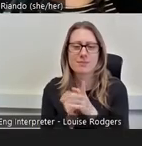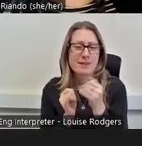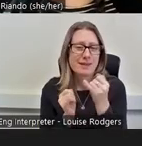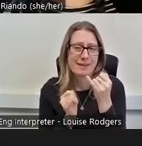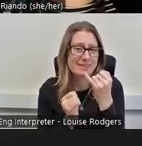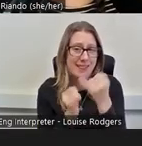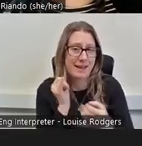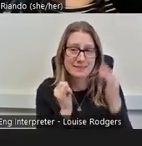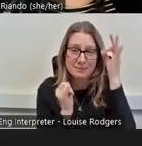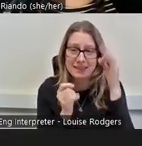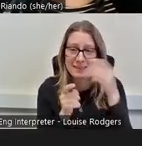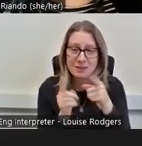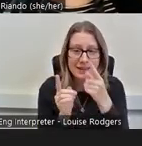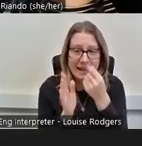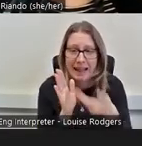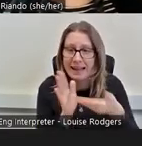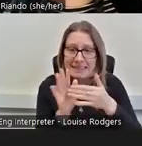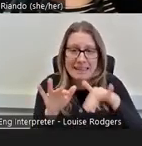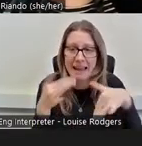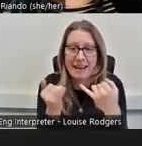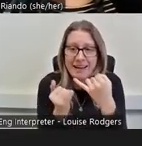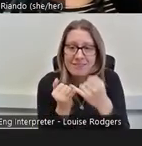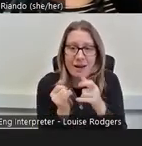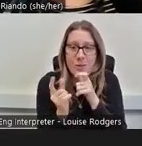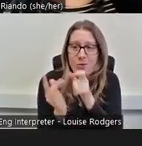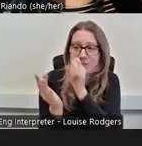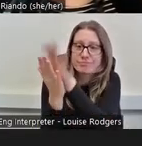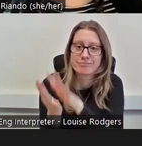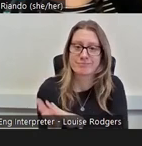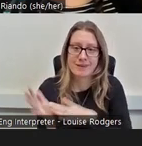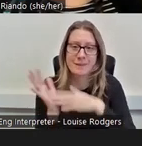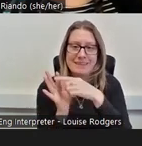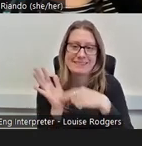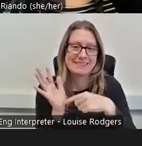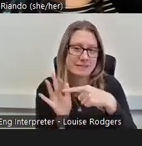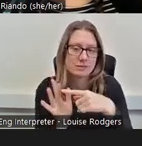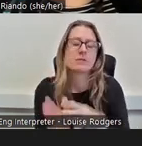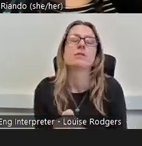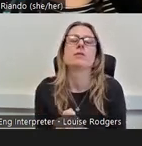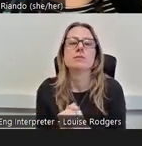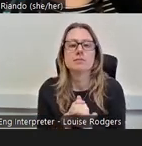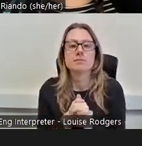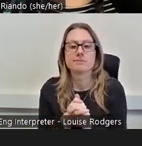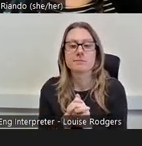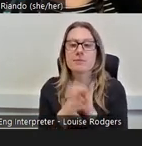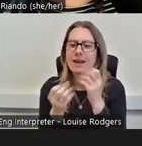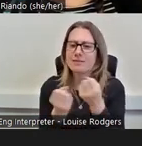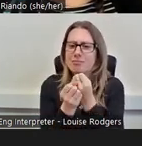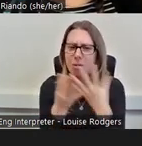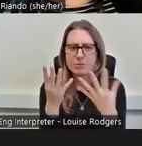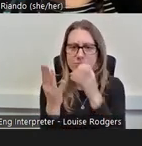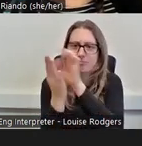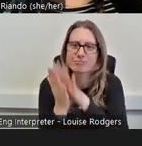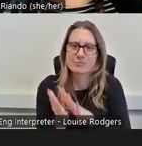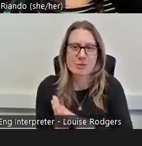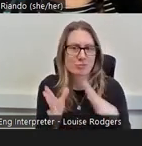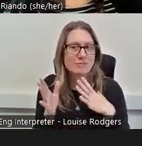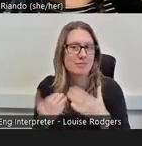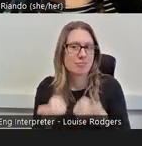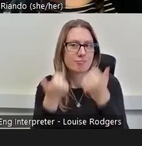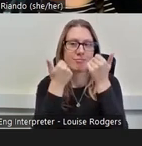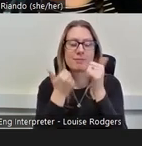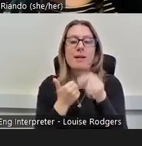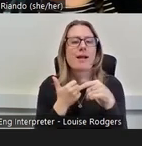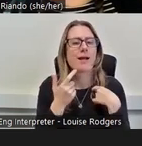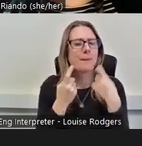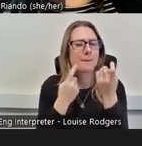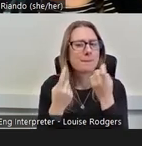any final words to the Mentimeter, we had lots coming in which is great. I wonder Fran, if,